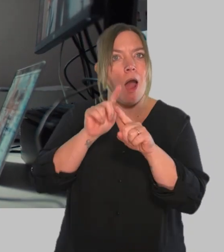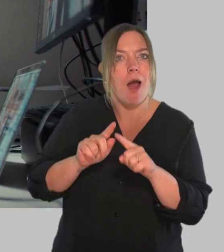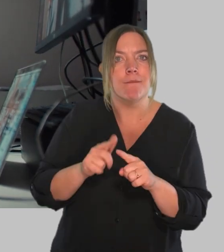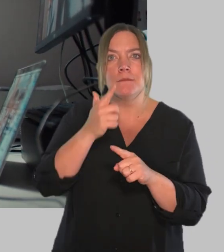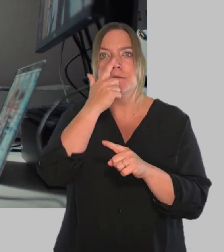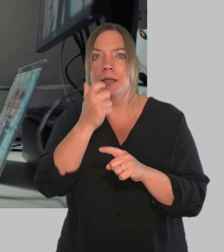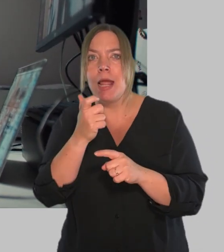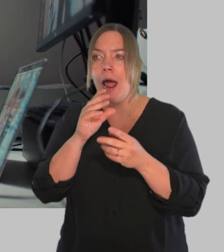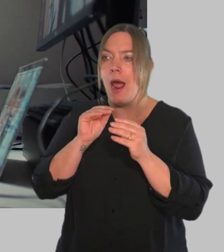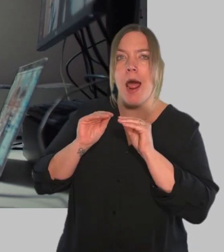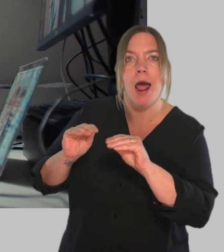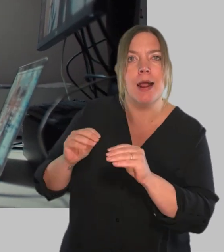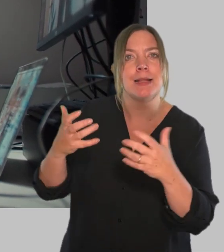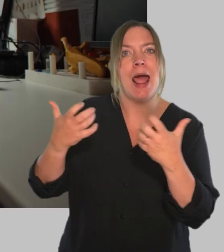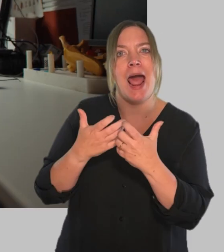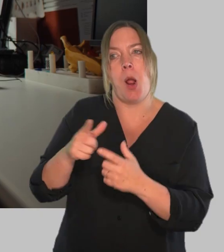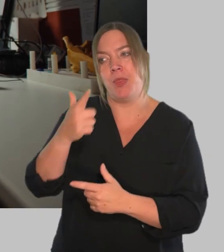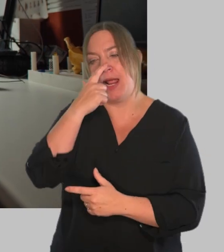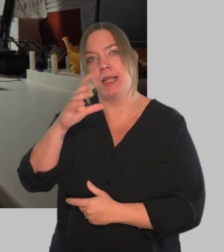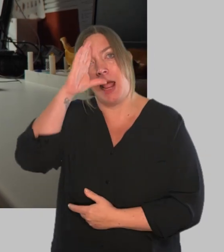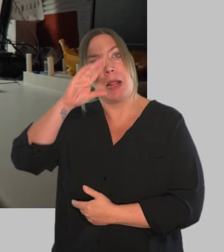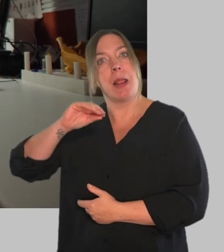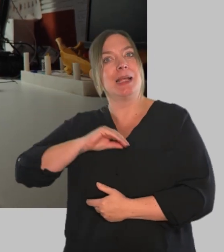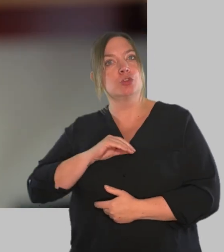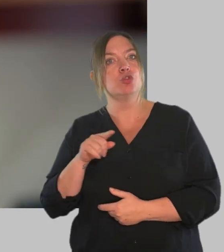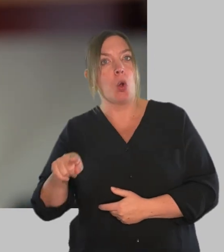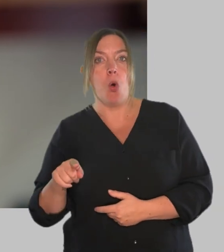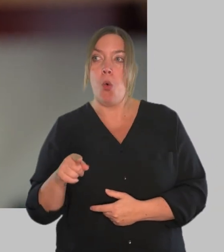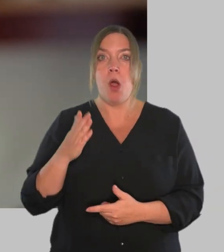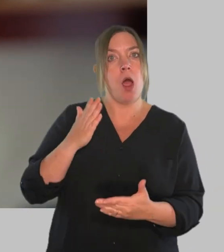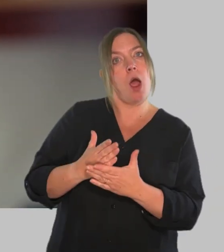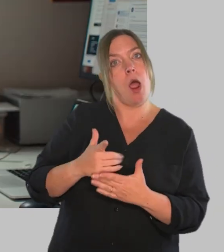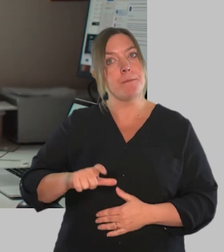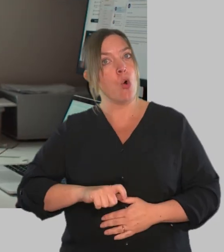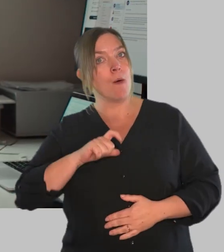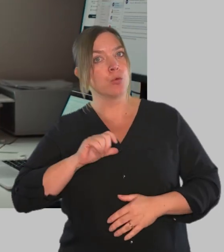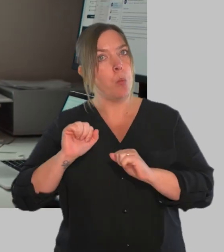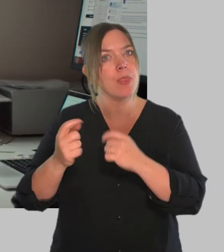It allows the model, even if it's seeing something it has not been trained on, to provide the clinician some safety and alert them